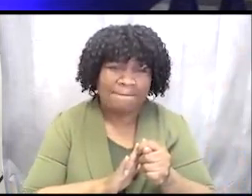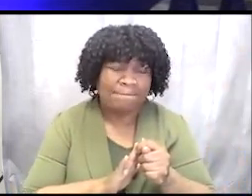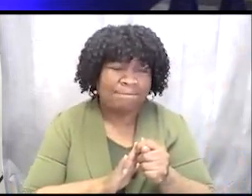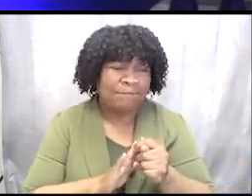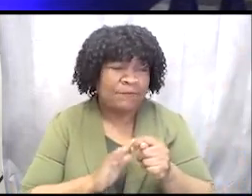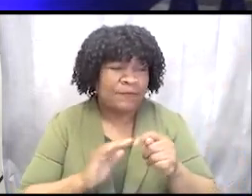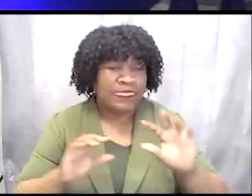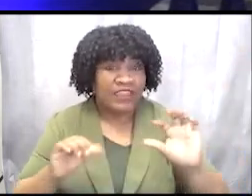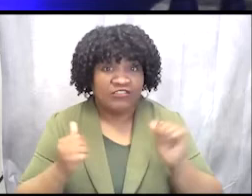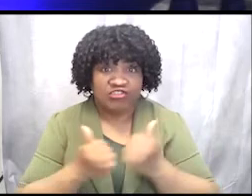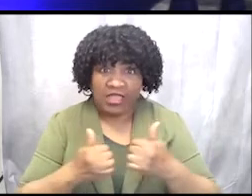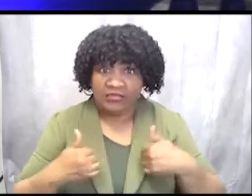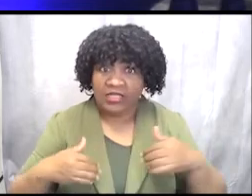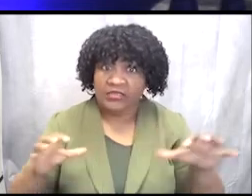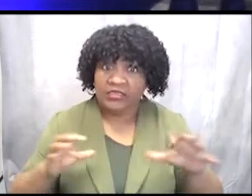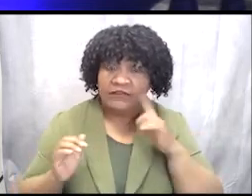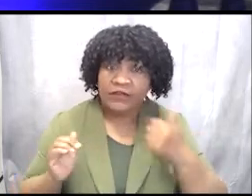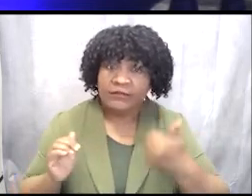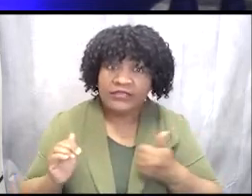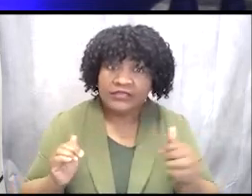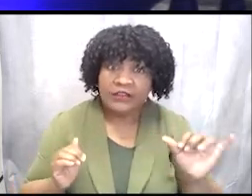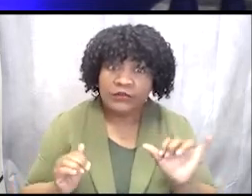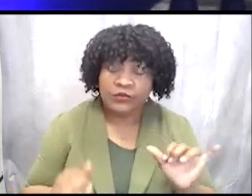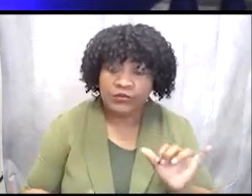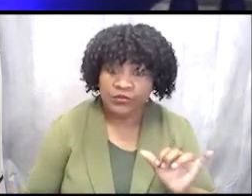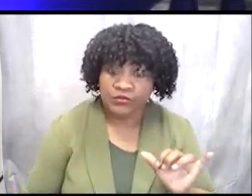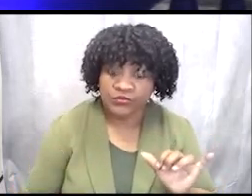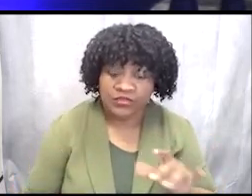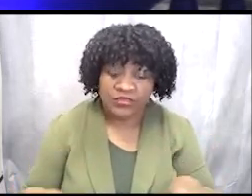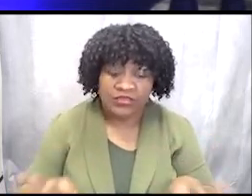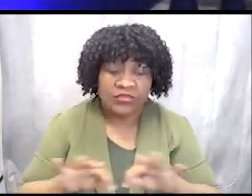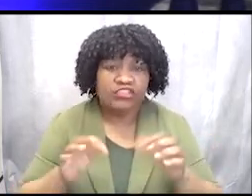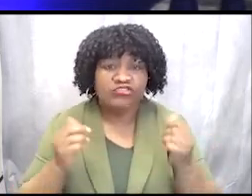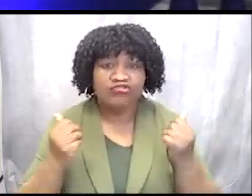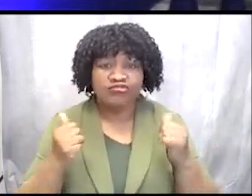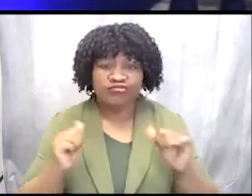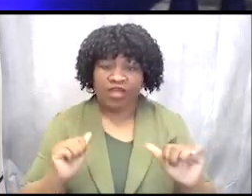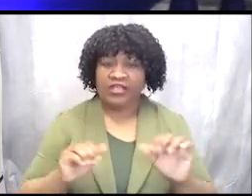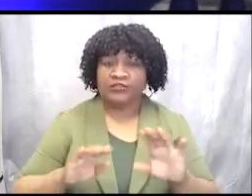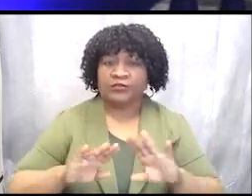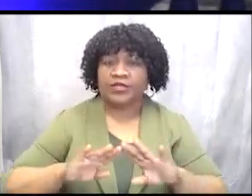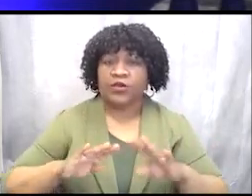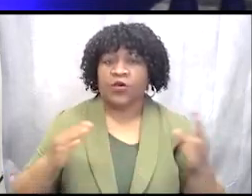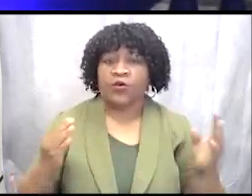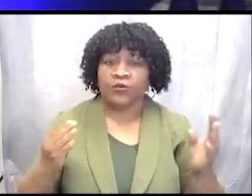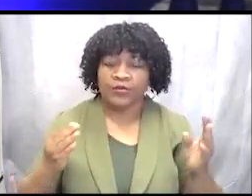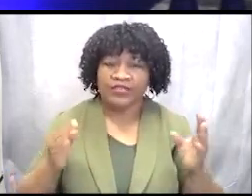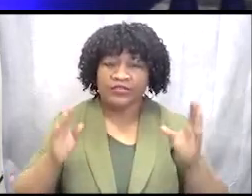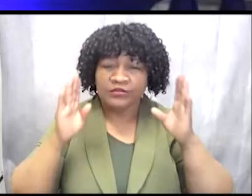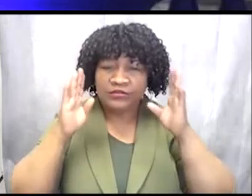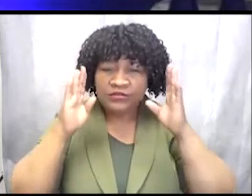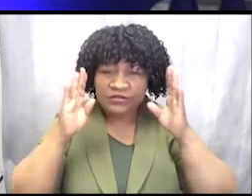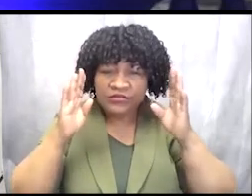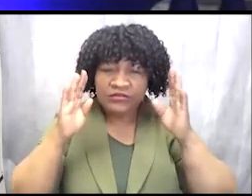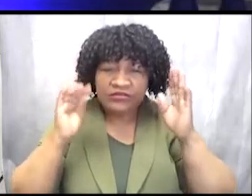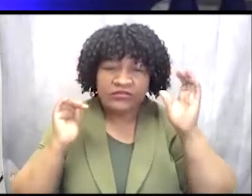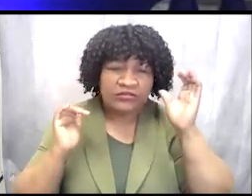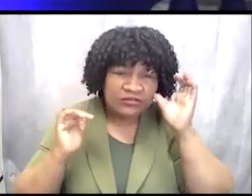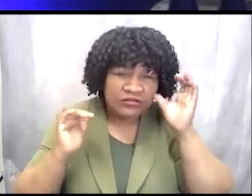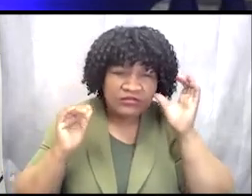A challenge I've made to my own self is to try to be open to hearing what all sides are saying